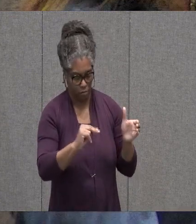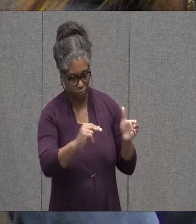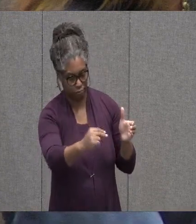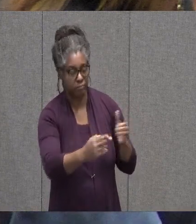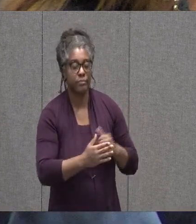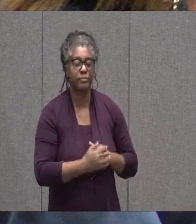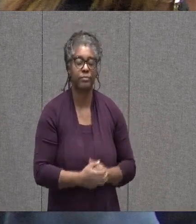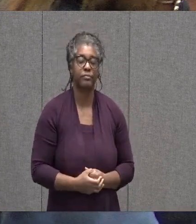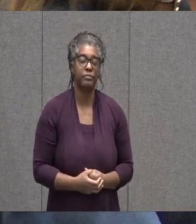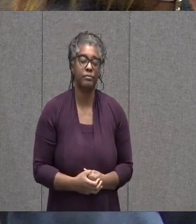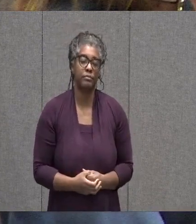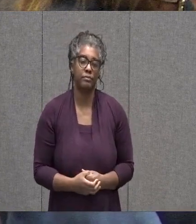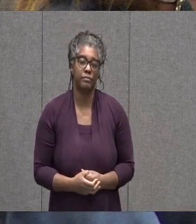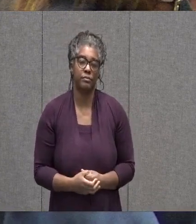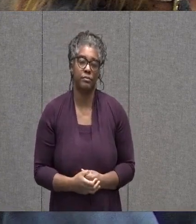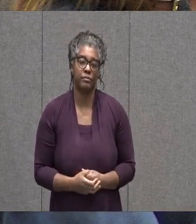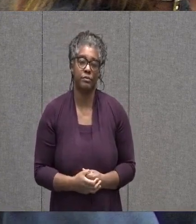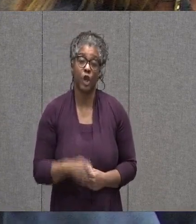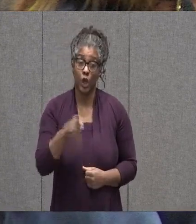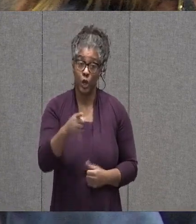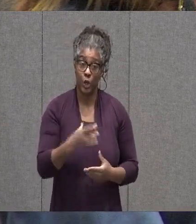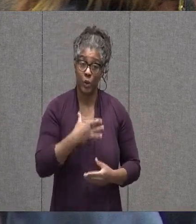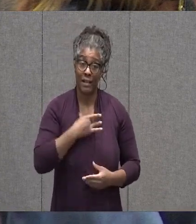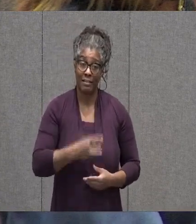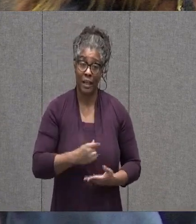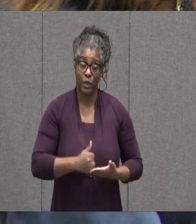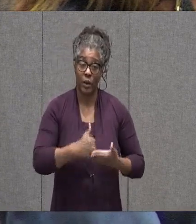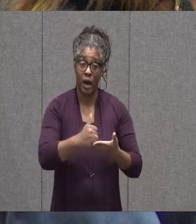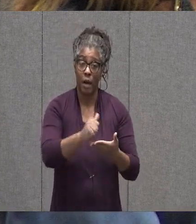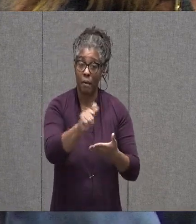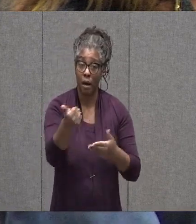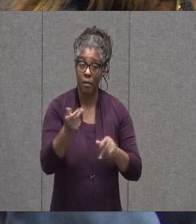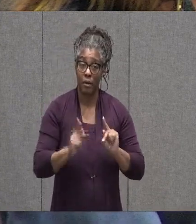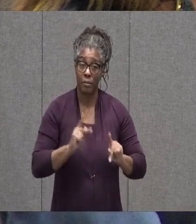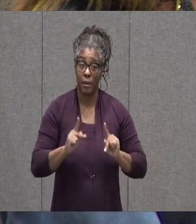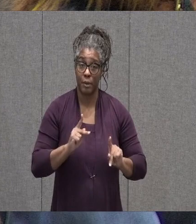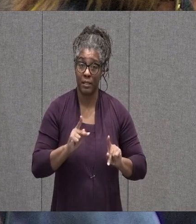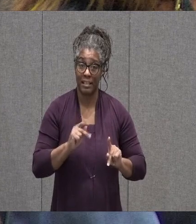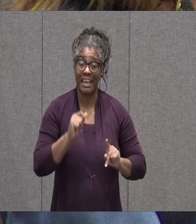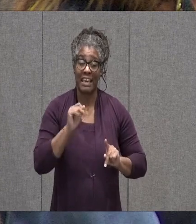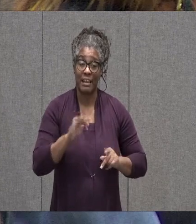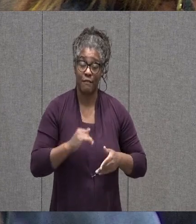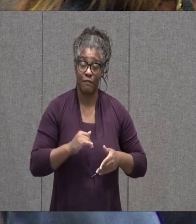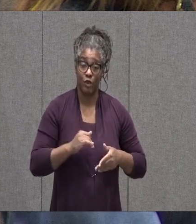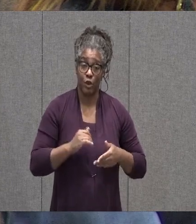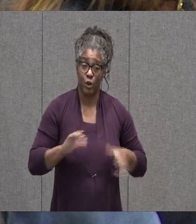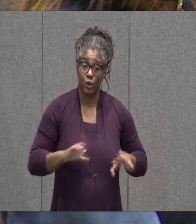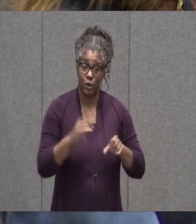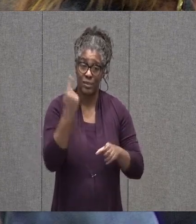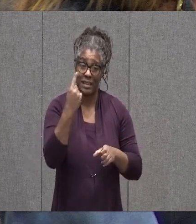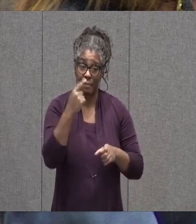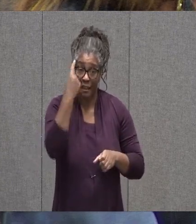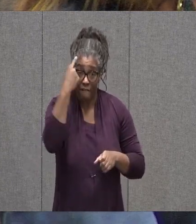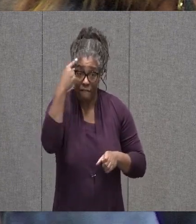Do you like to help other people? When you do something for someone else, that's a service.